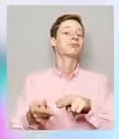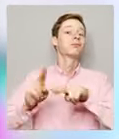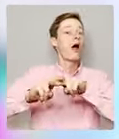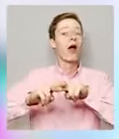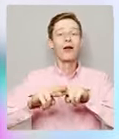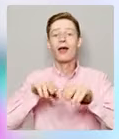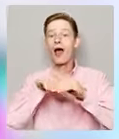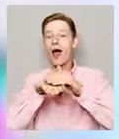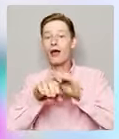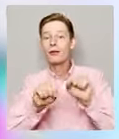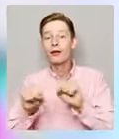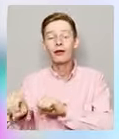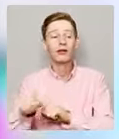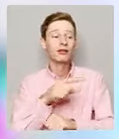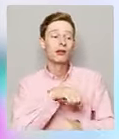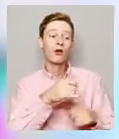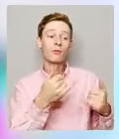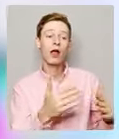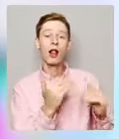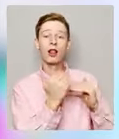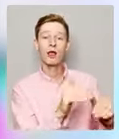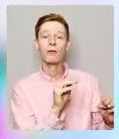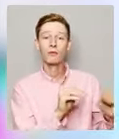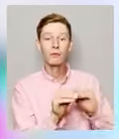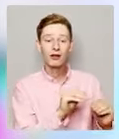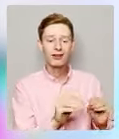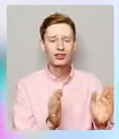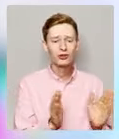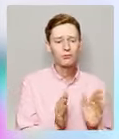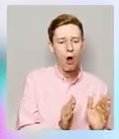increase accessibility for users who have limited mobility or small play spaces or who are new to VR.